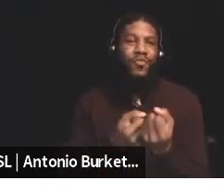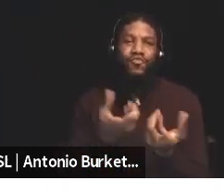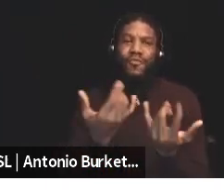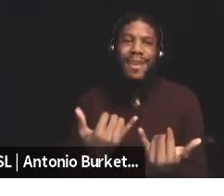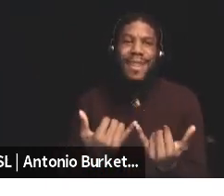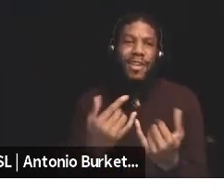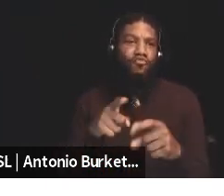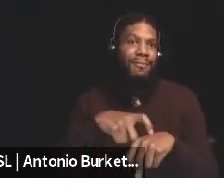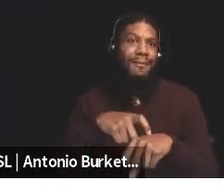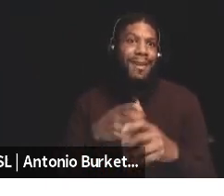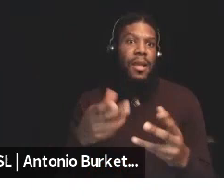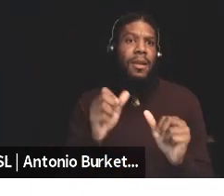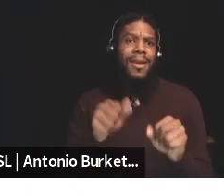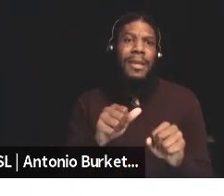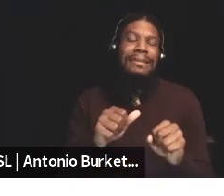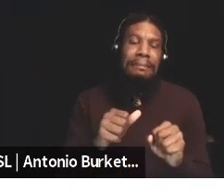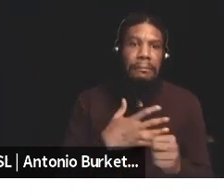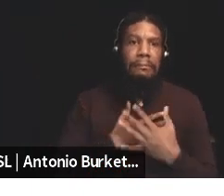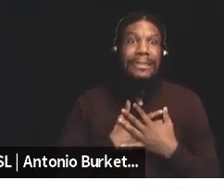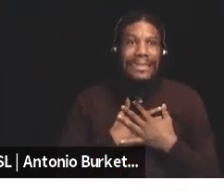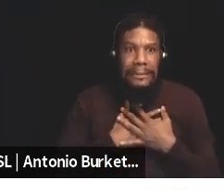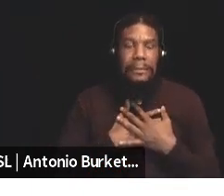And I think that that can be really hard because we don't want to send the message that we're not